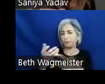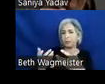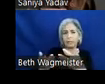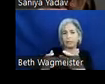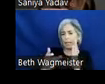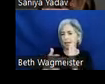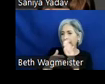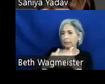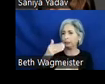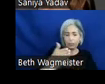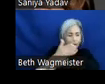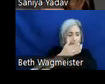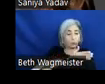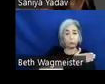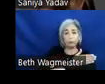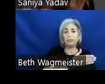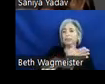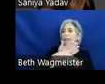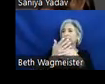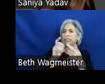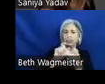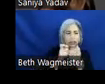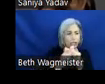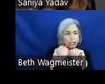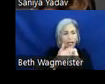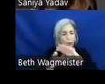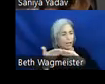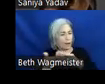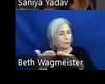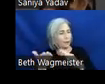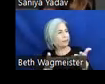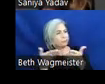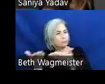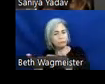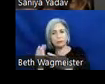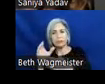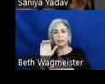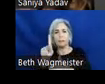improves, this has changed how we operate changes and PwC, we say we need to adapt